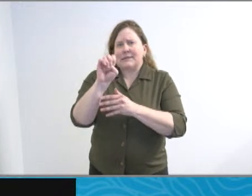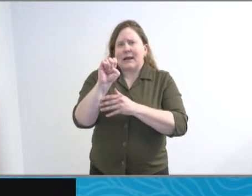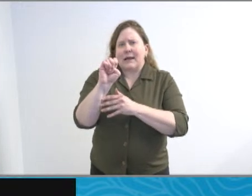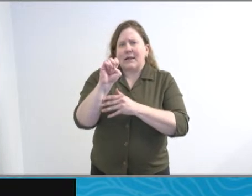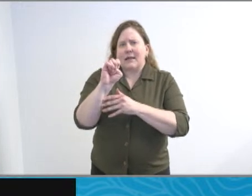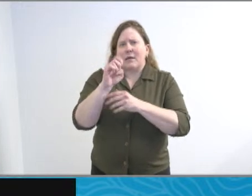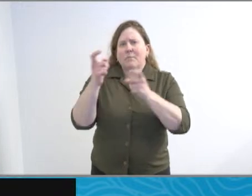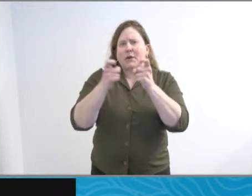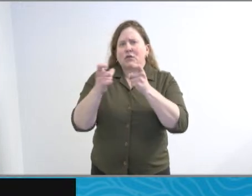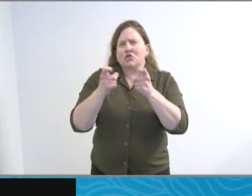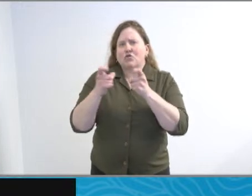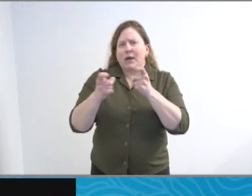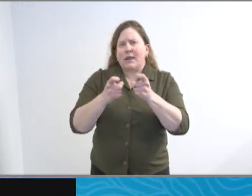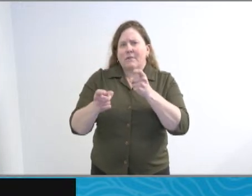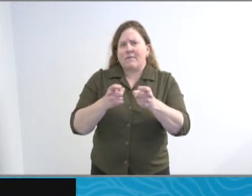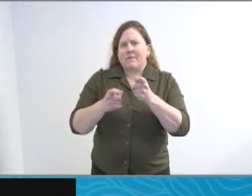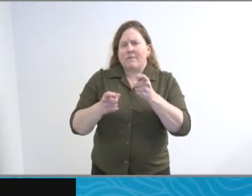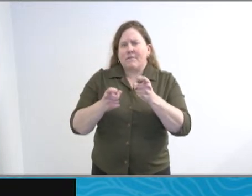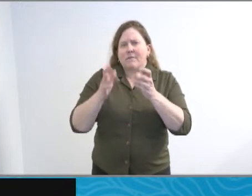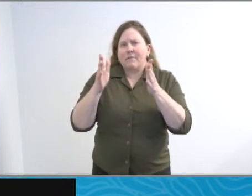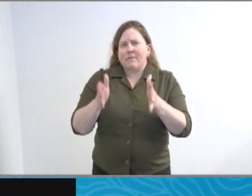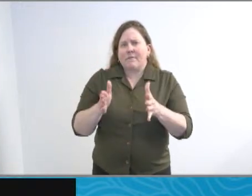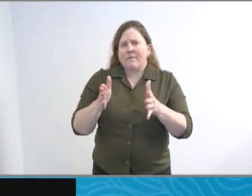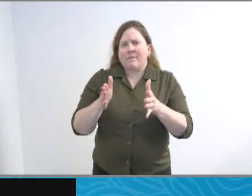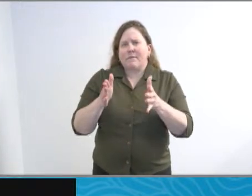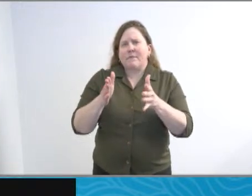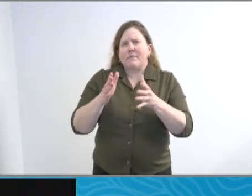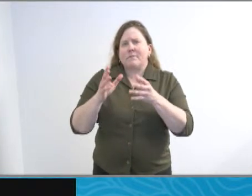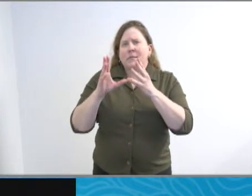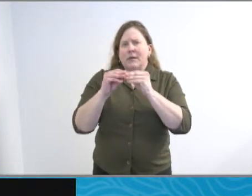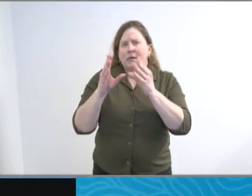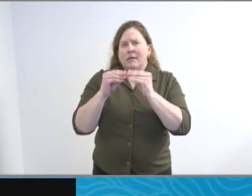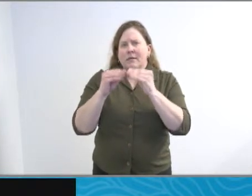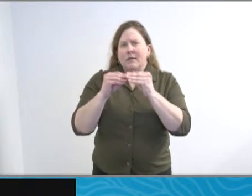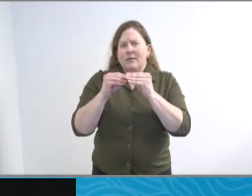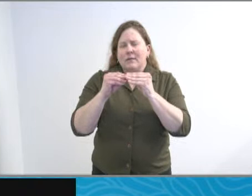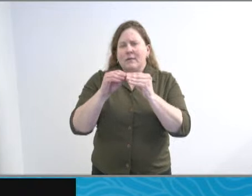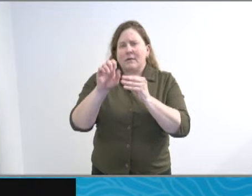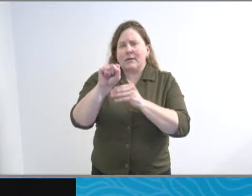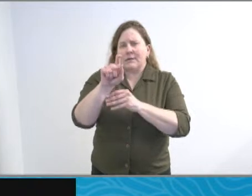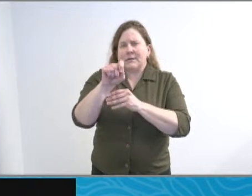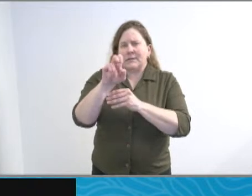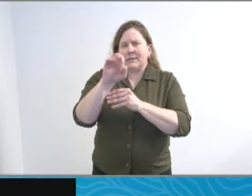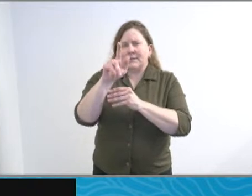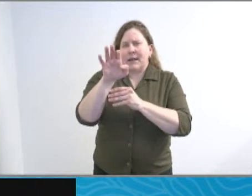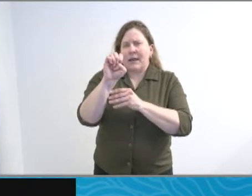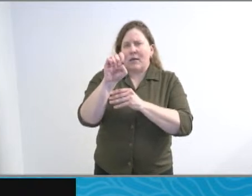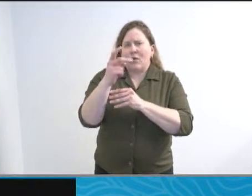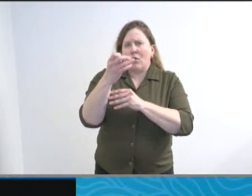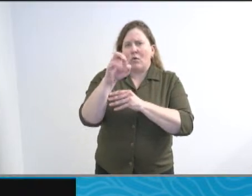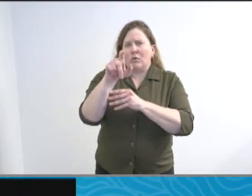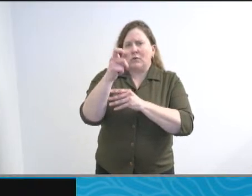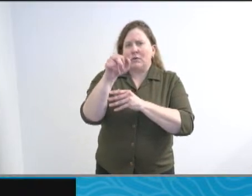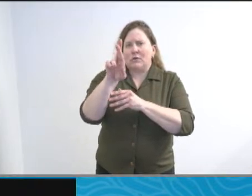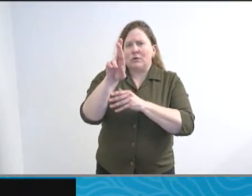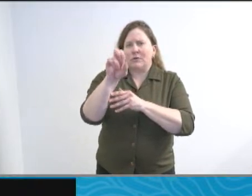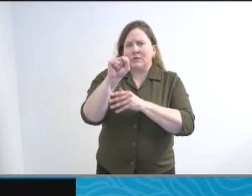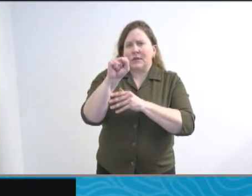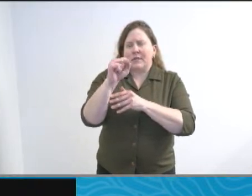We also continue to involve our families, our stakeholders, and our community by saying, here's a problem, what ideas do you have?